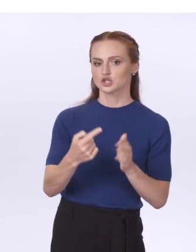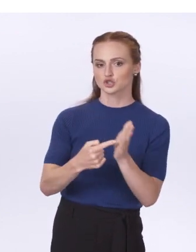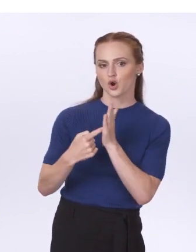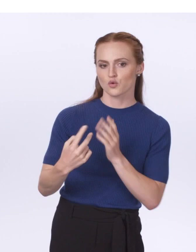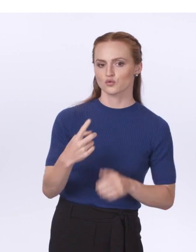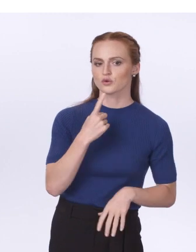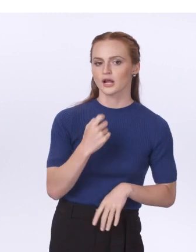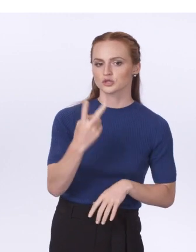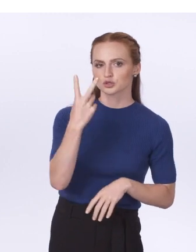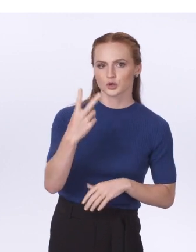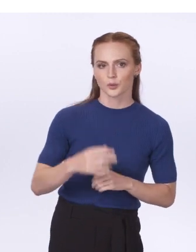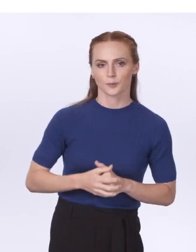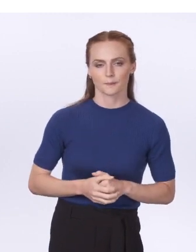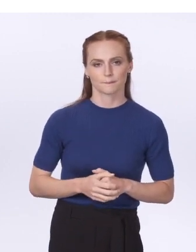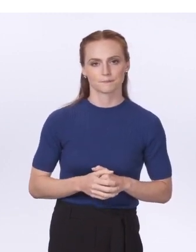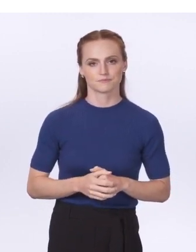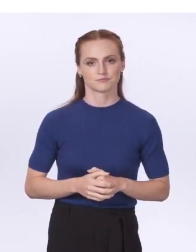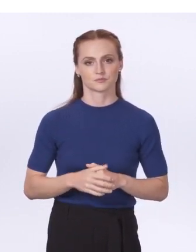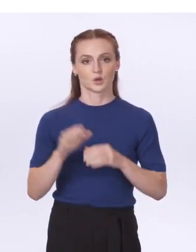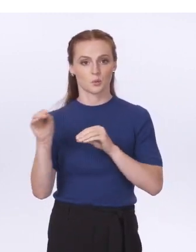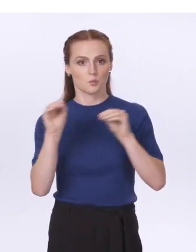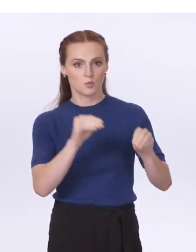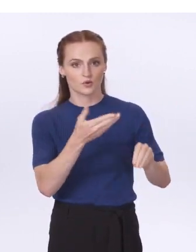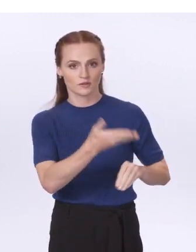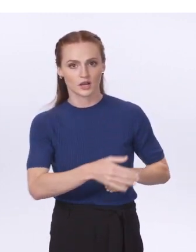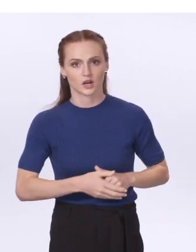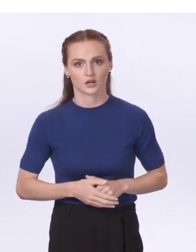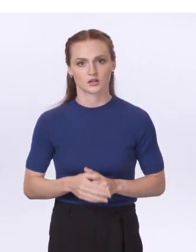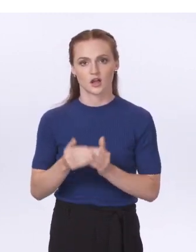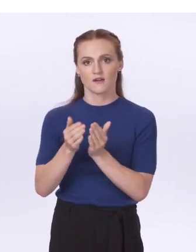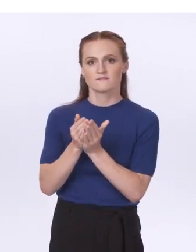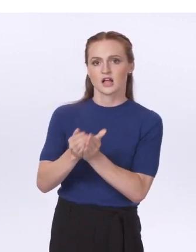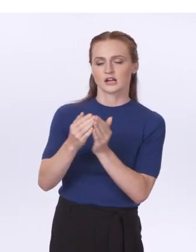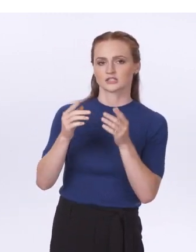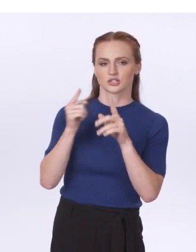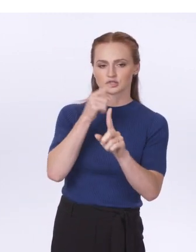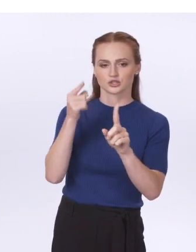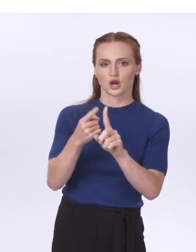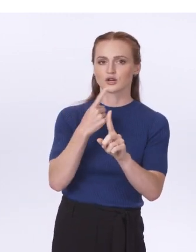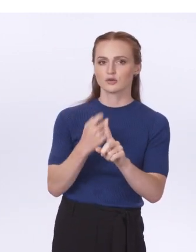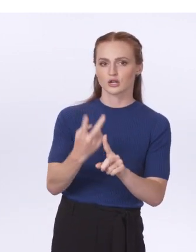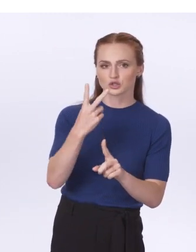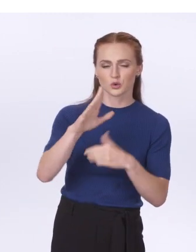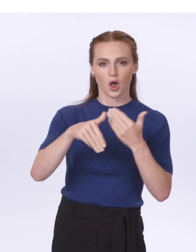Flagship, move here. - Acknowledged. Flagship, target Red Two. All ships, fire everything on Red Two.